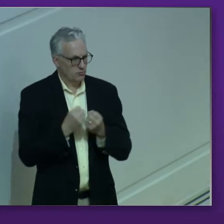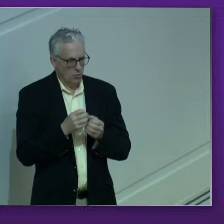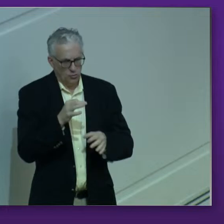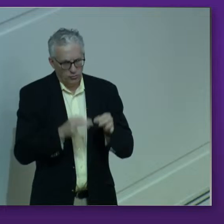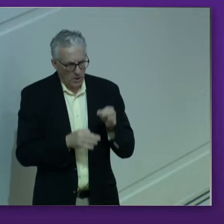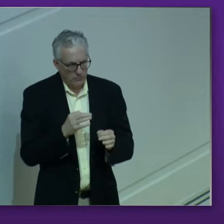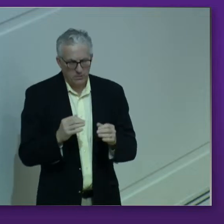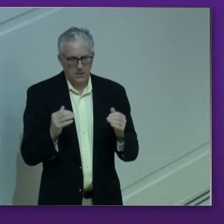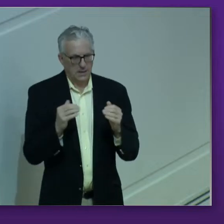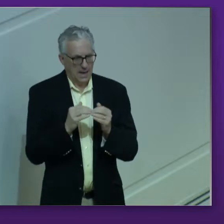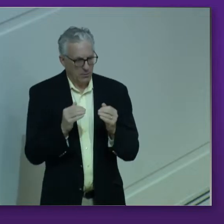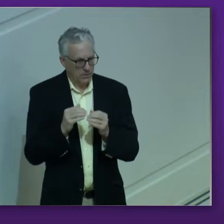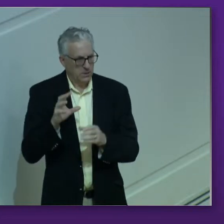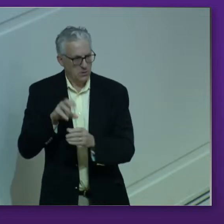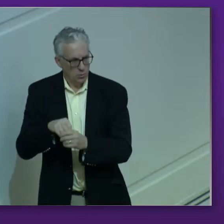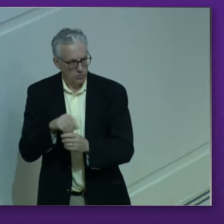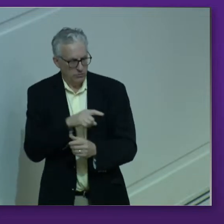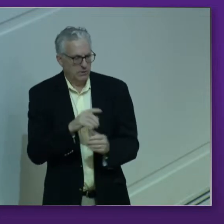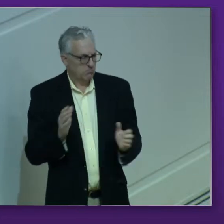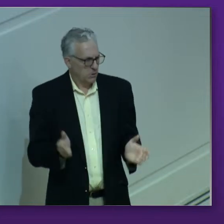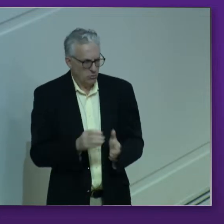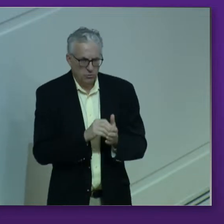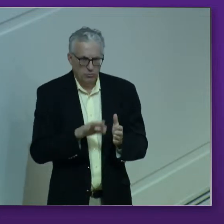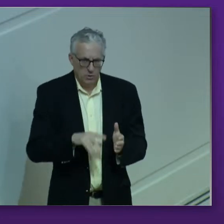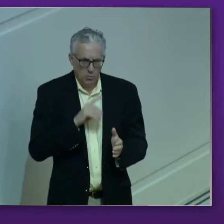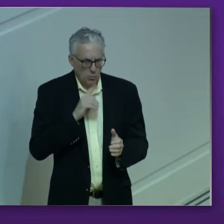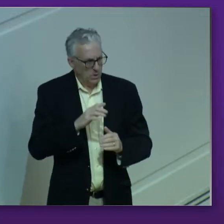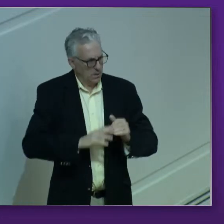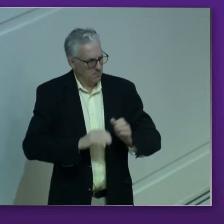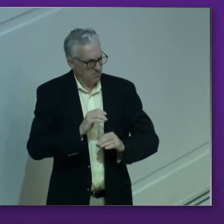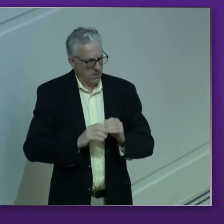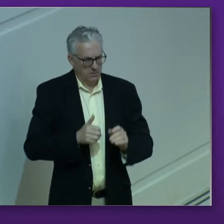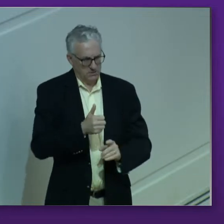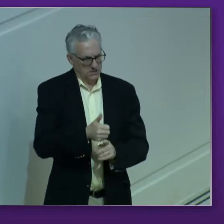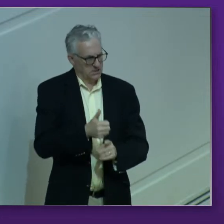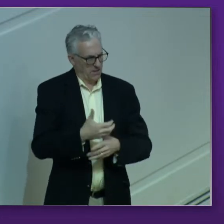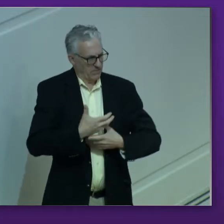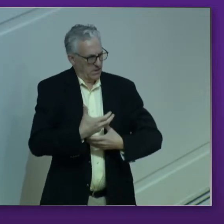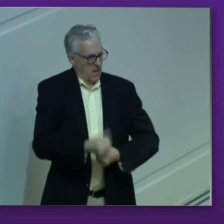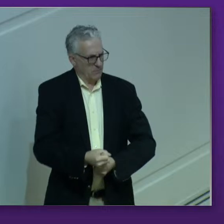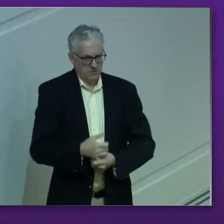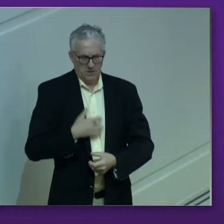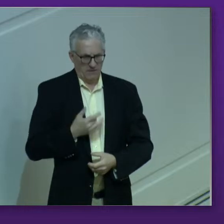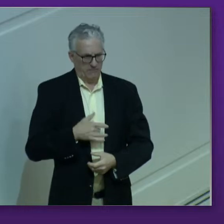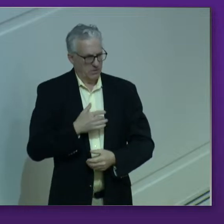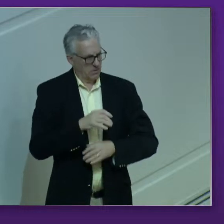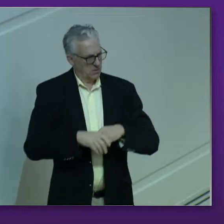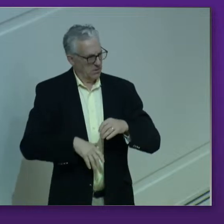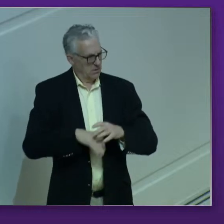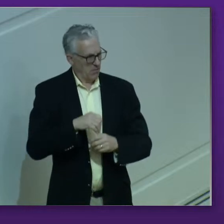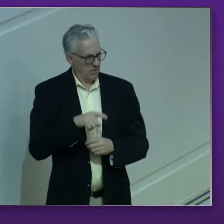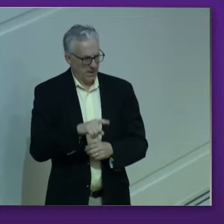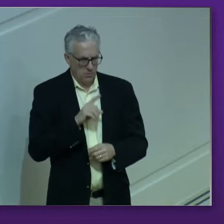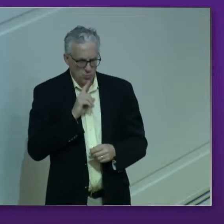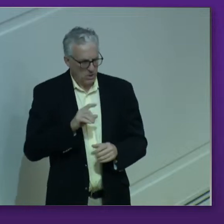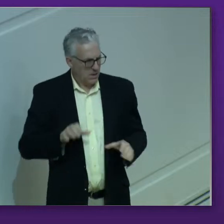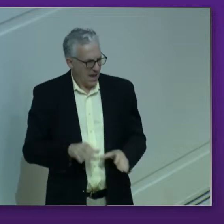STUDENTS FACULTY COLLEAGUES AND STAFF. SHE HAS MAINTAINED A FOCUS ON CREATING COMMUNITY IN